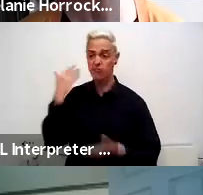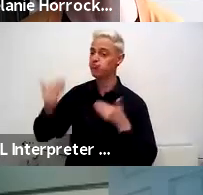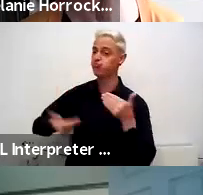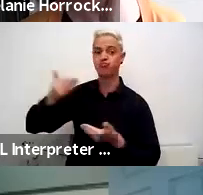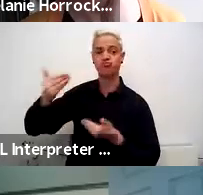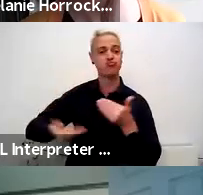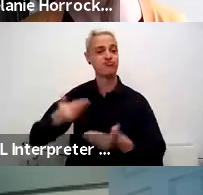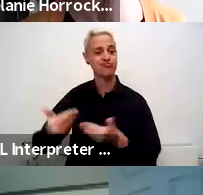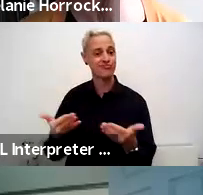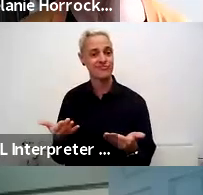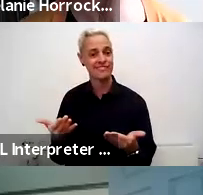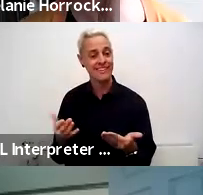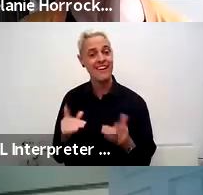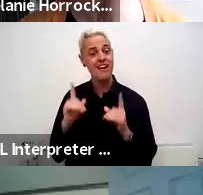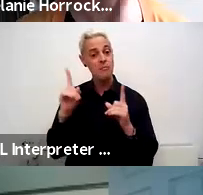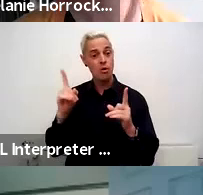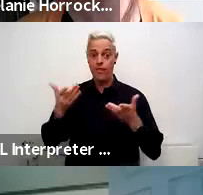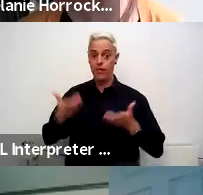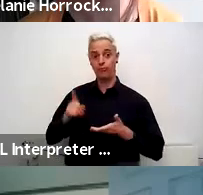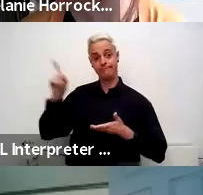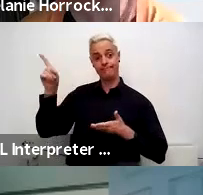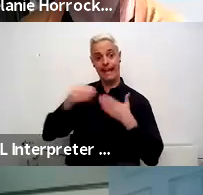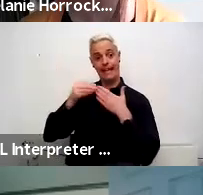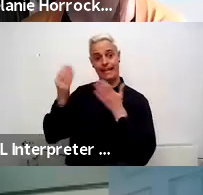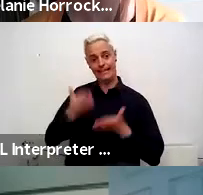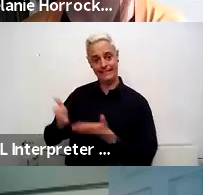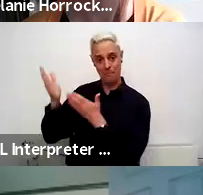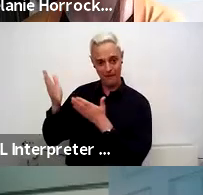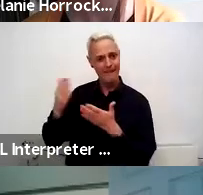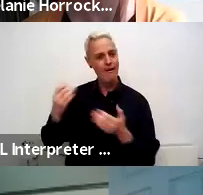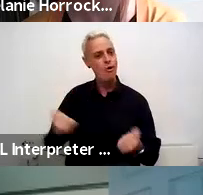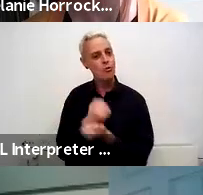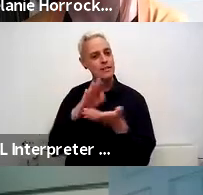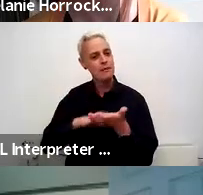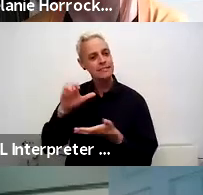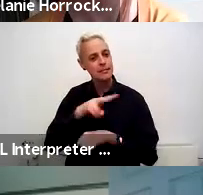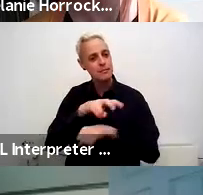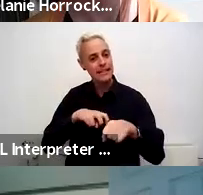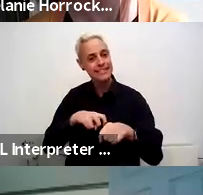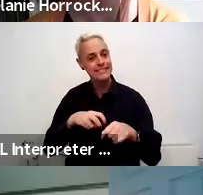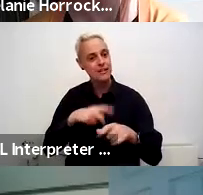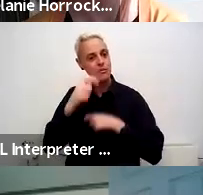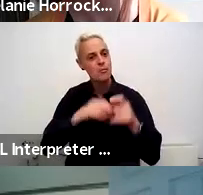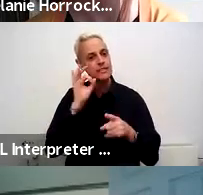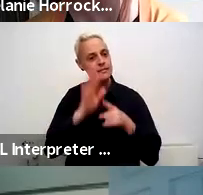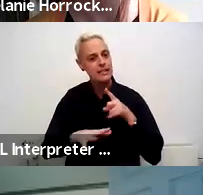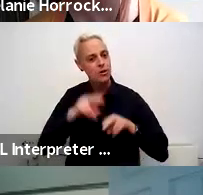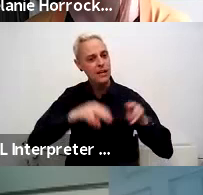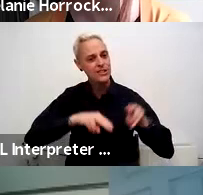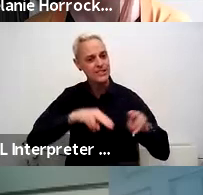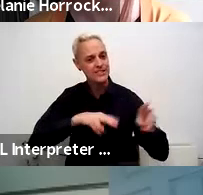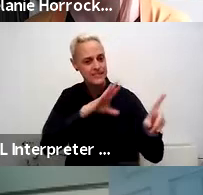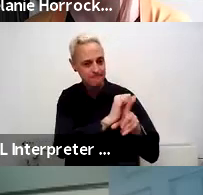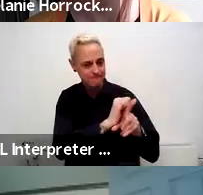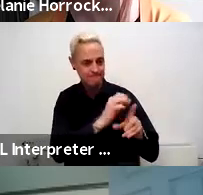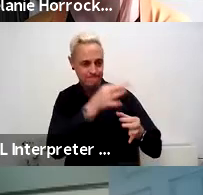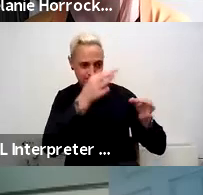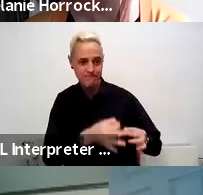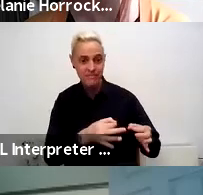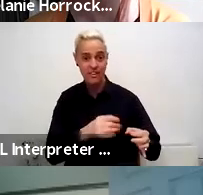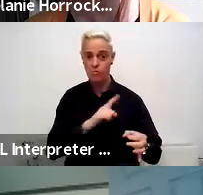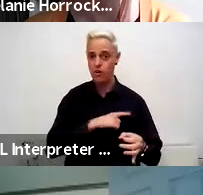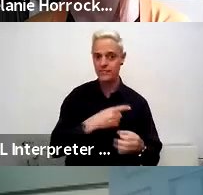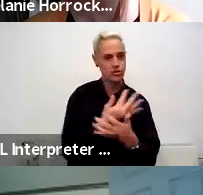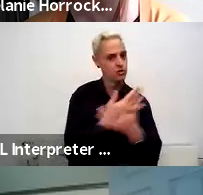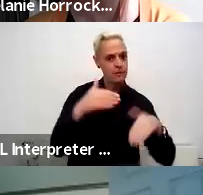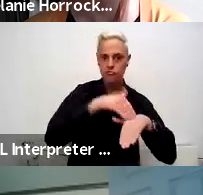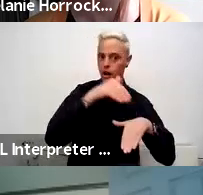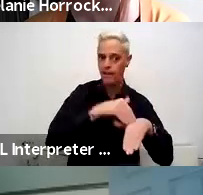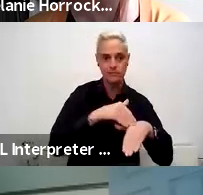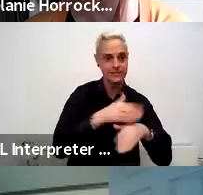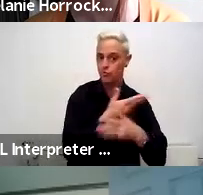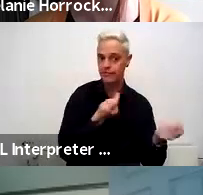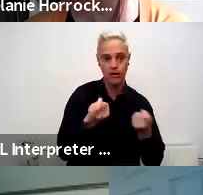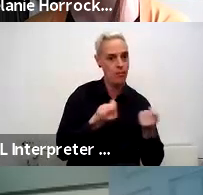At the moment we already know that under the current leadership the Greater Manchester Police are being put under special measures. We're over 80,000 crimes, and not being dealt with that was in the first six months.